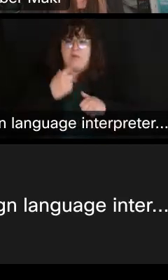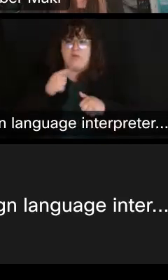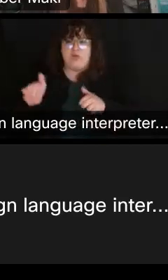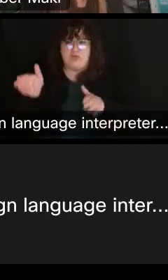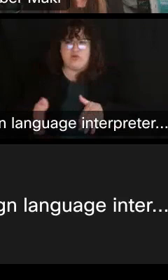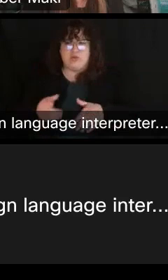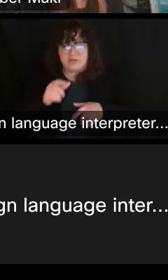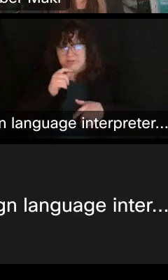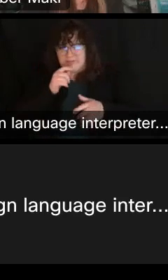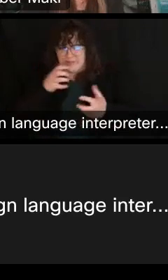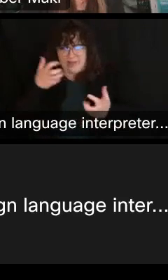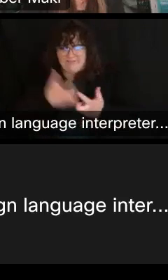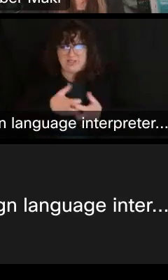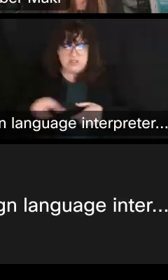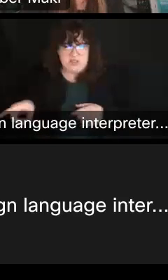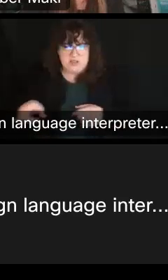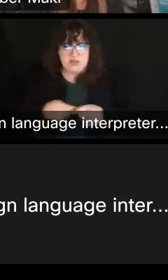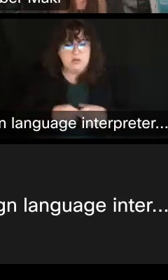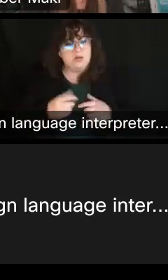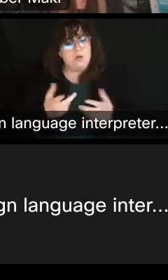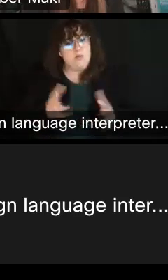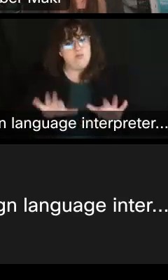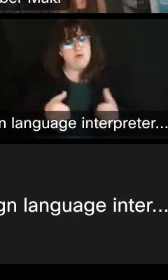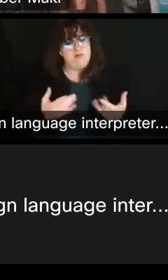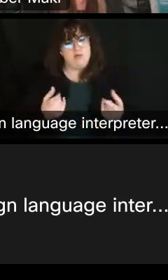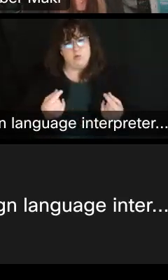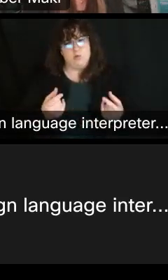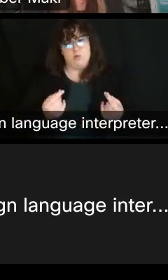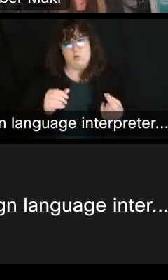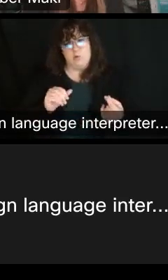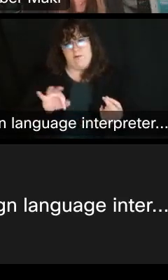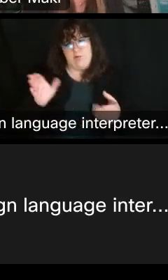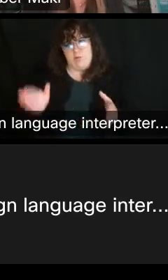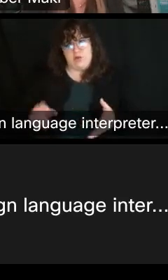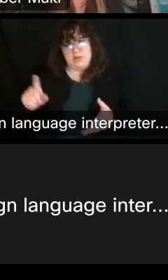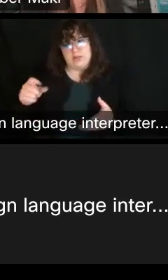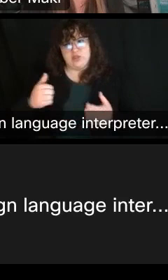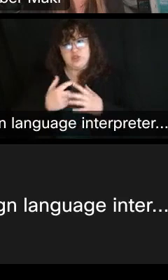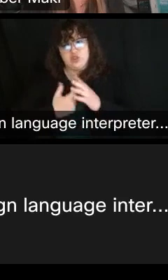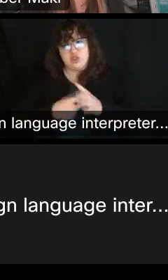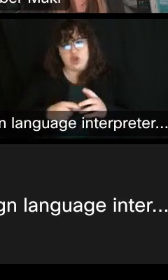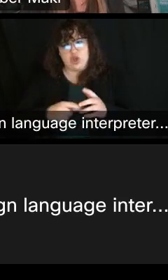So, what does the provider do then when the person starts to punch them in the face if